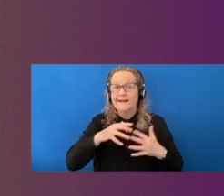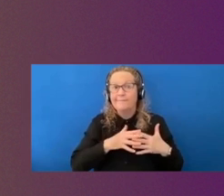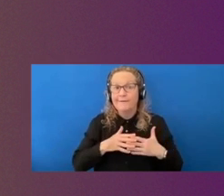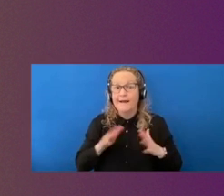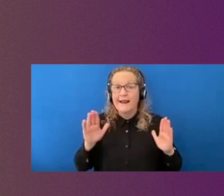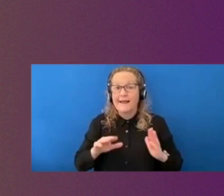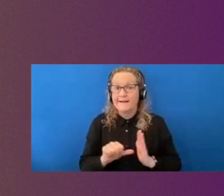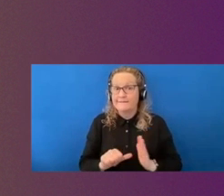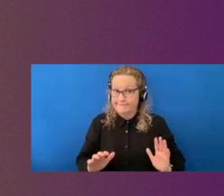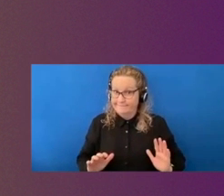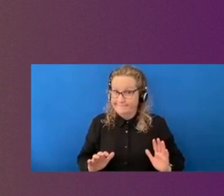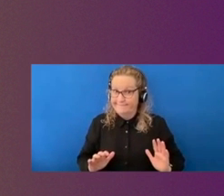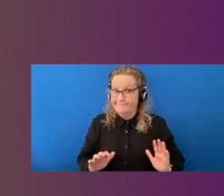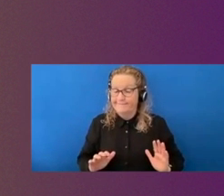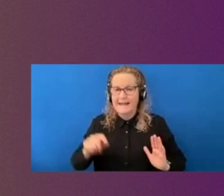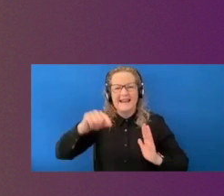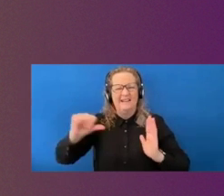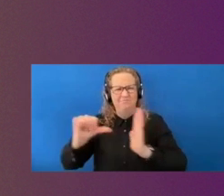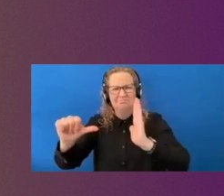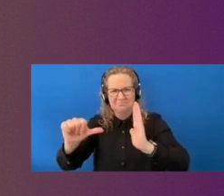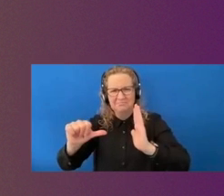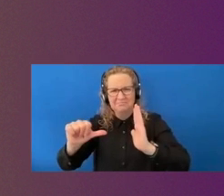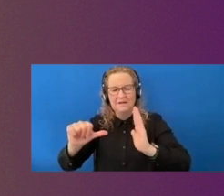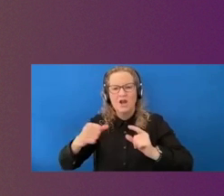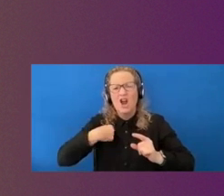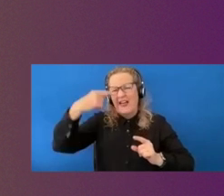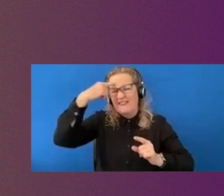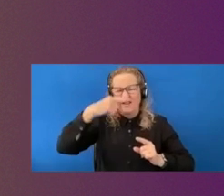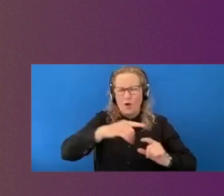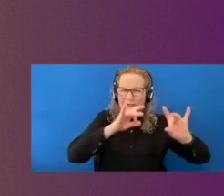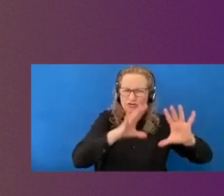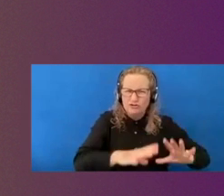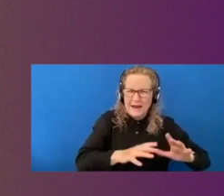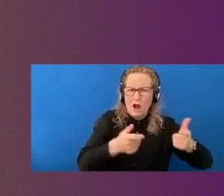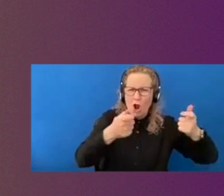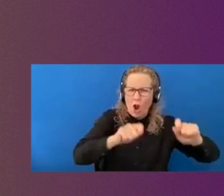from friends in Australia probably not as long as strict as the one in Australia but it was still